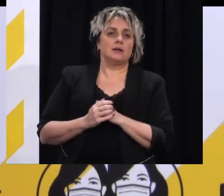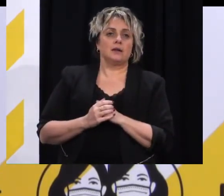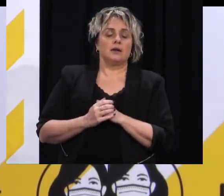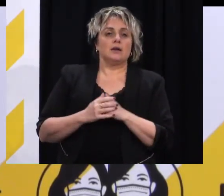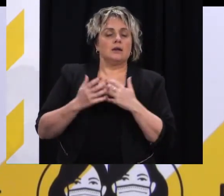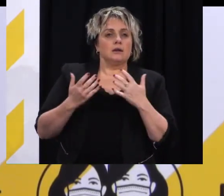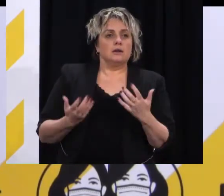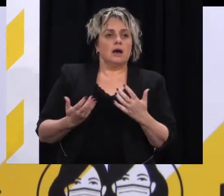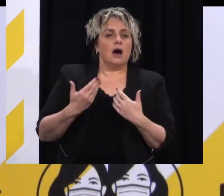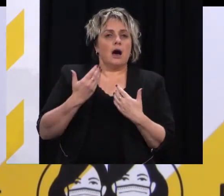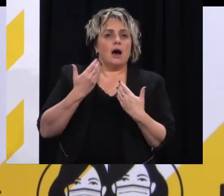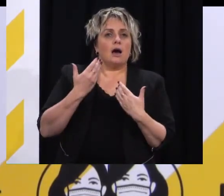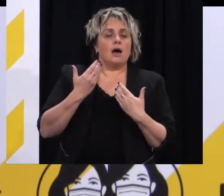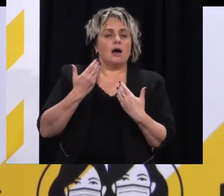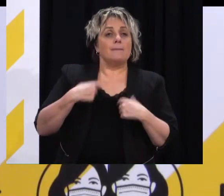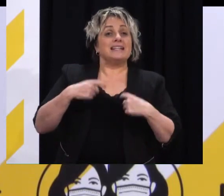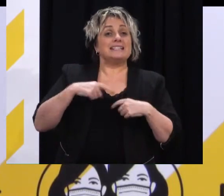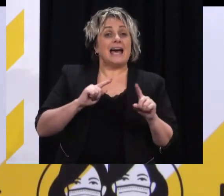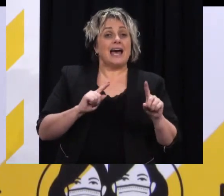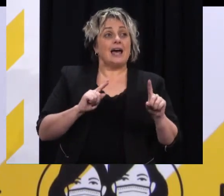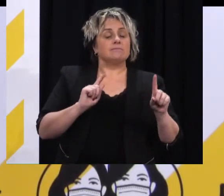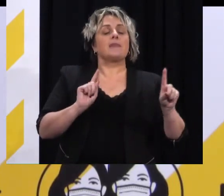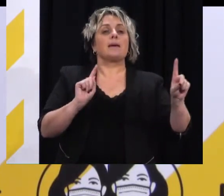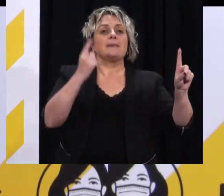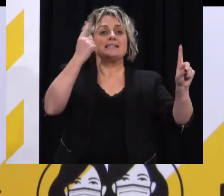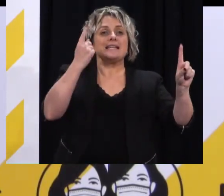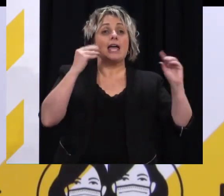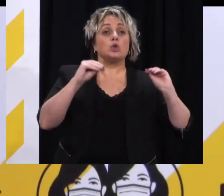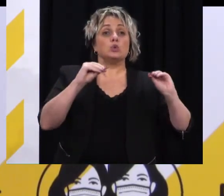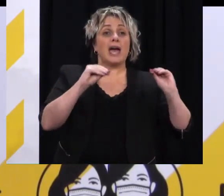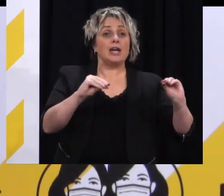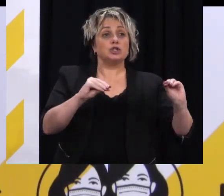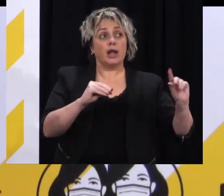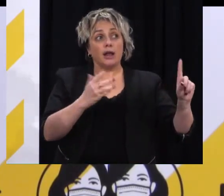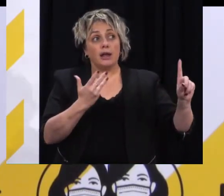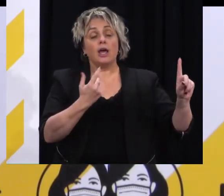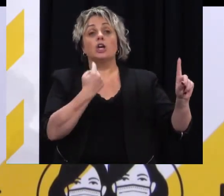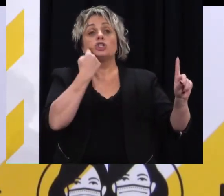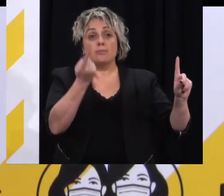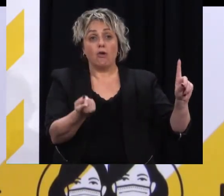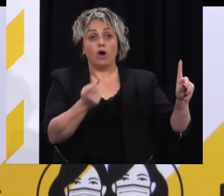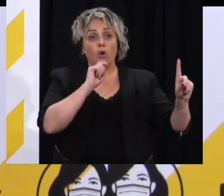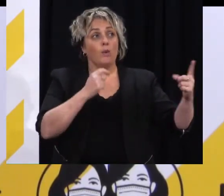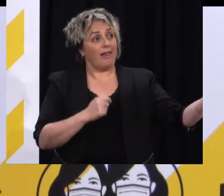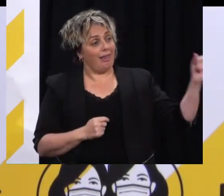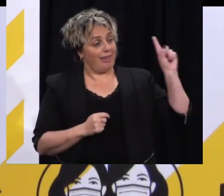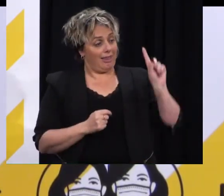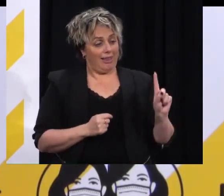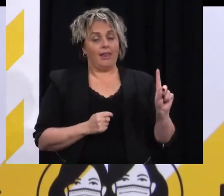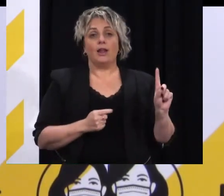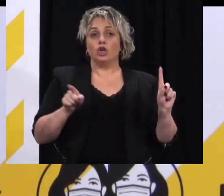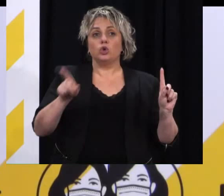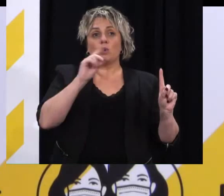time permitd? >> That's not something we've discussed as a cabinet but I can't tell you